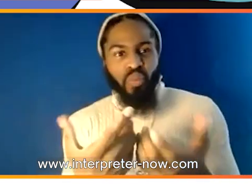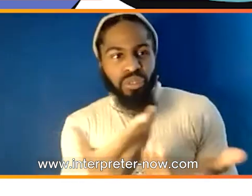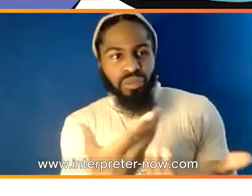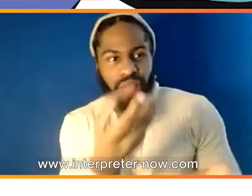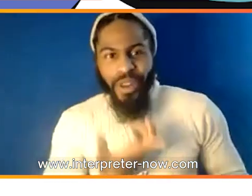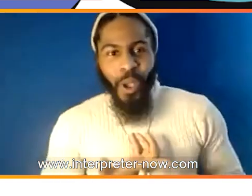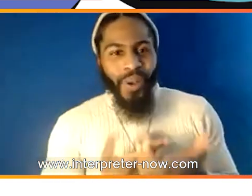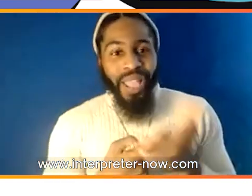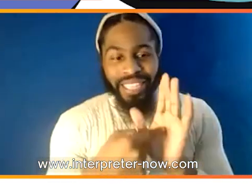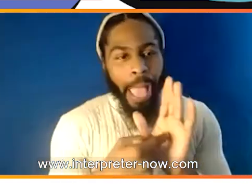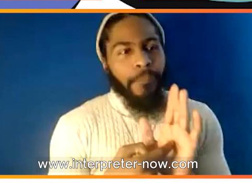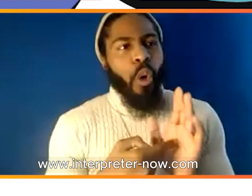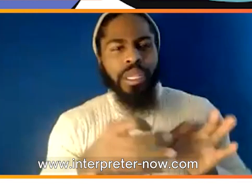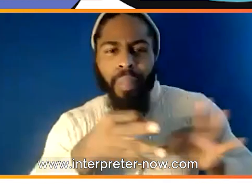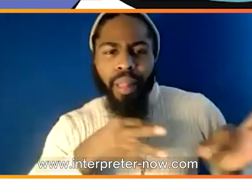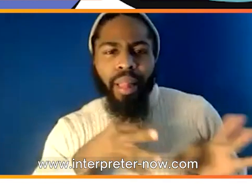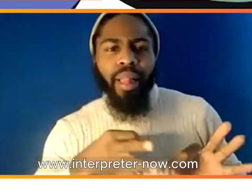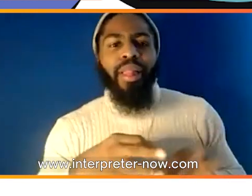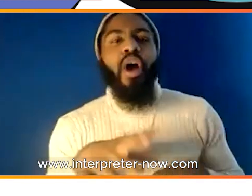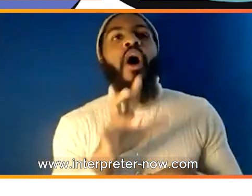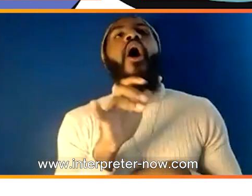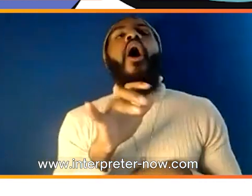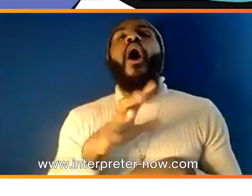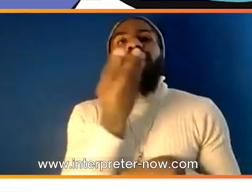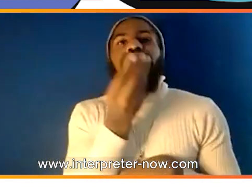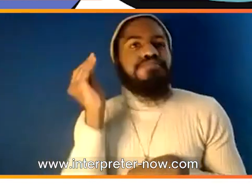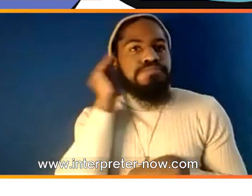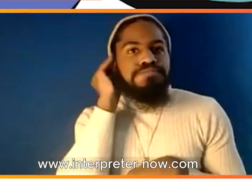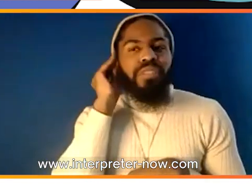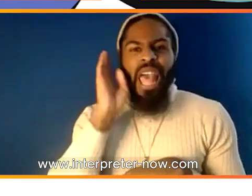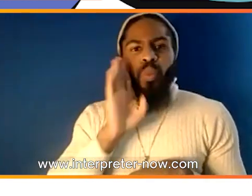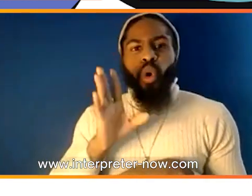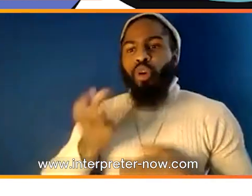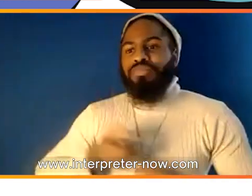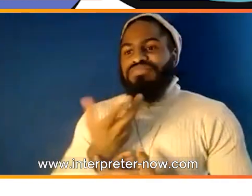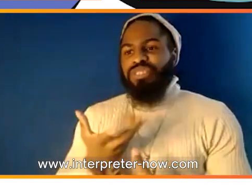to them last week." So to me, the biggest thing is hearing other people's experiences